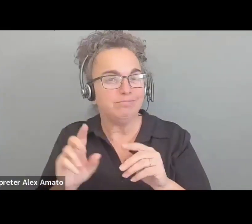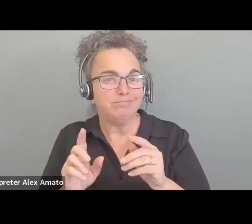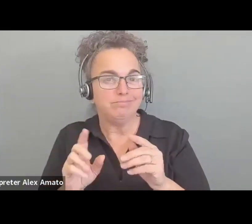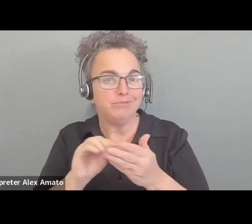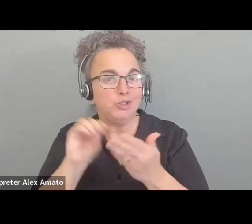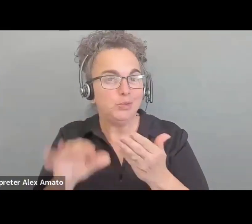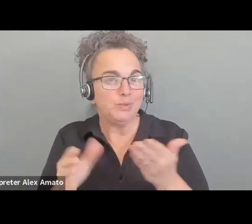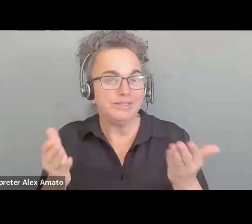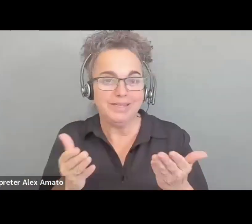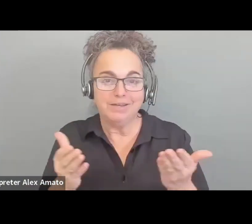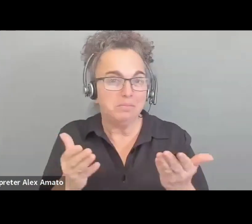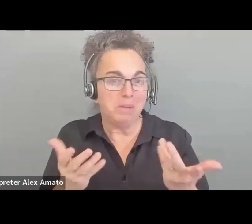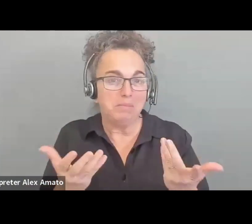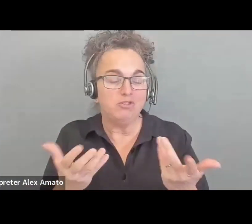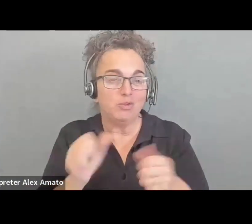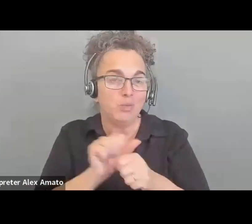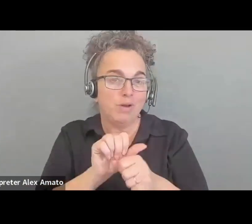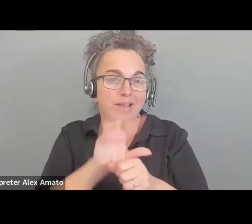being in the space, working in accessibility?